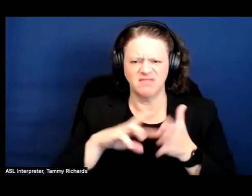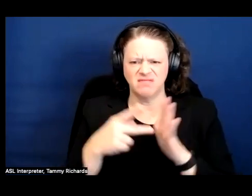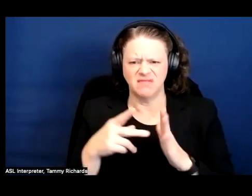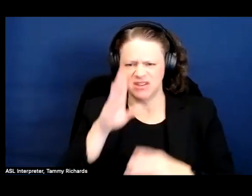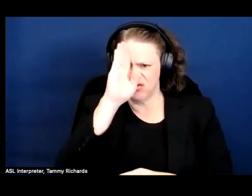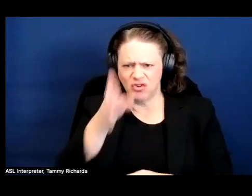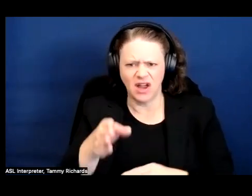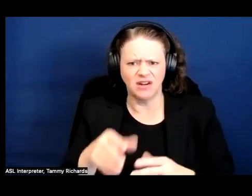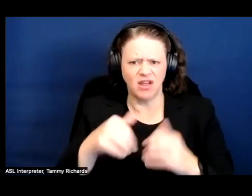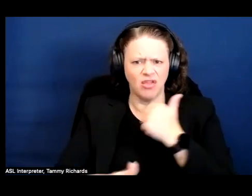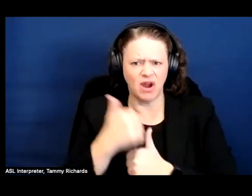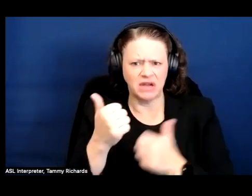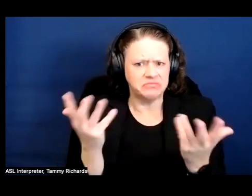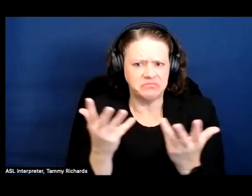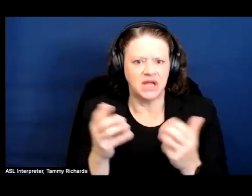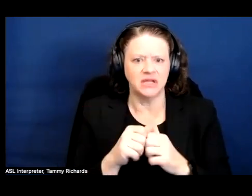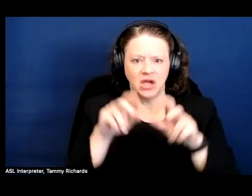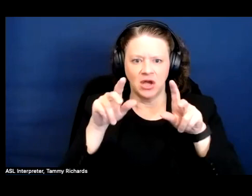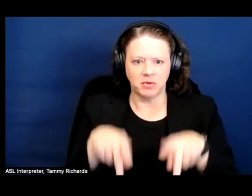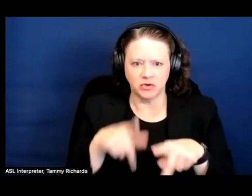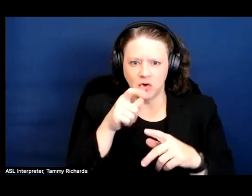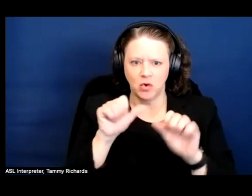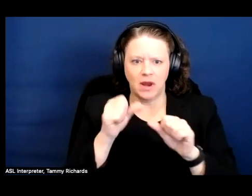they don't have to undergo professional training or certification.